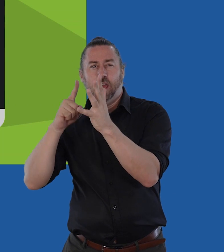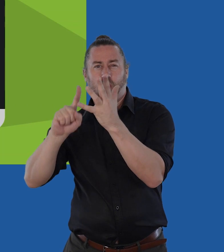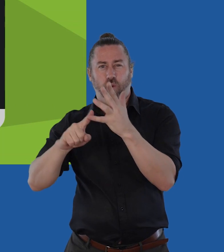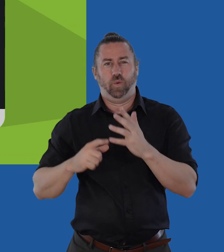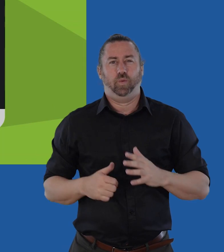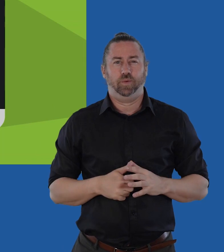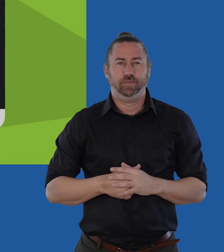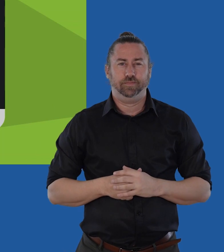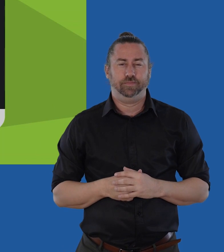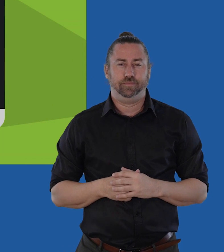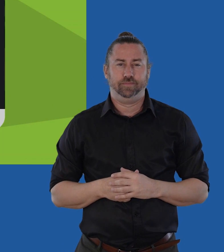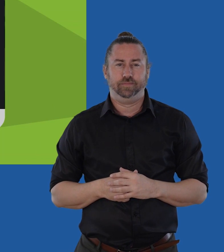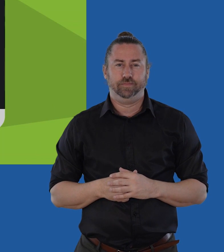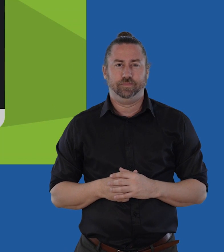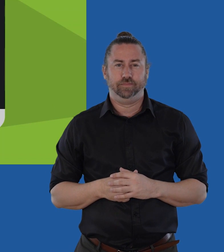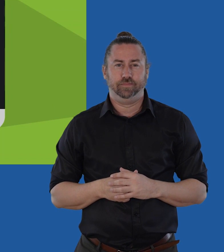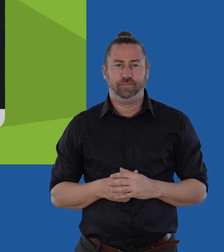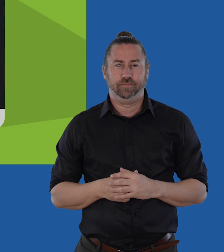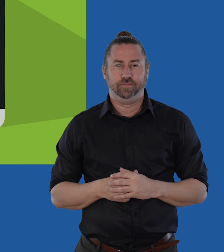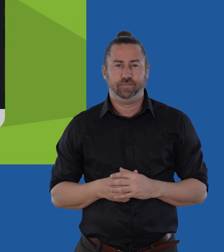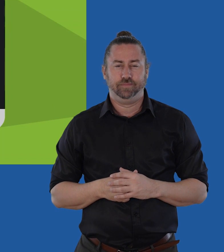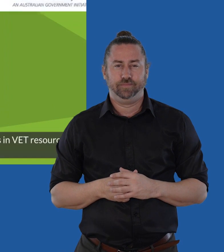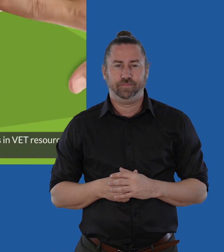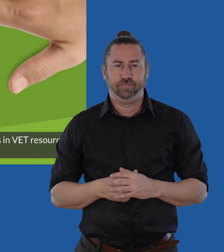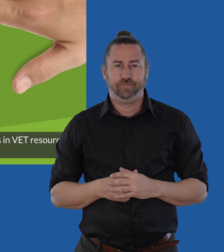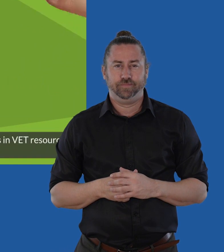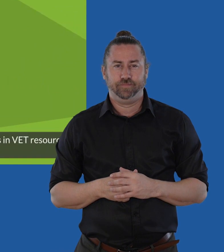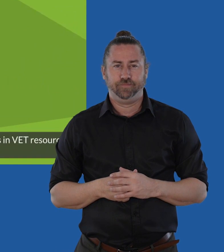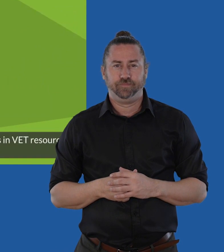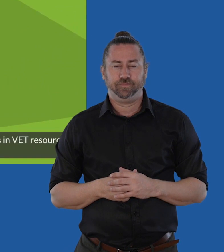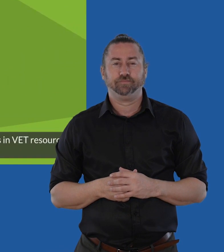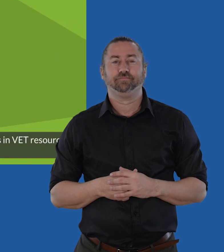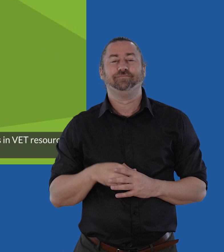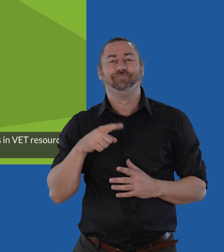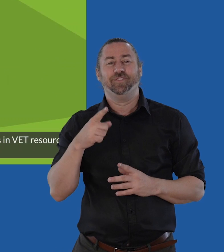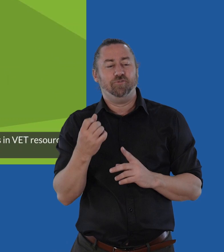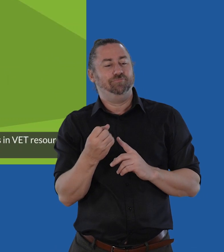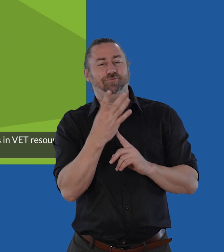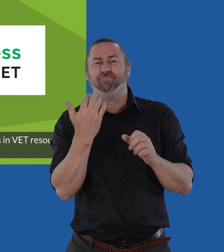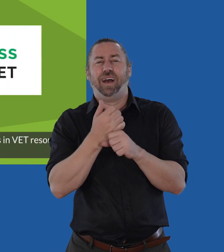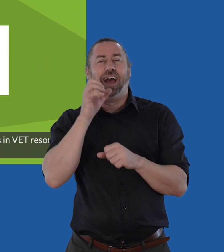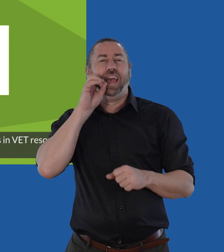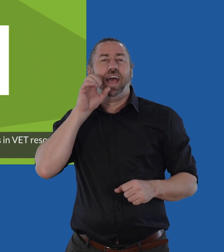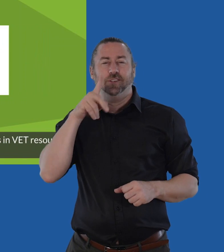This animation was developed for the Disability